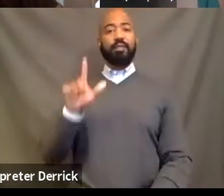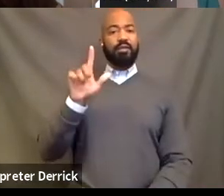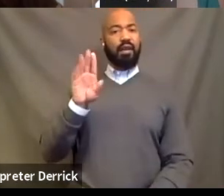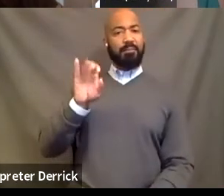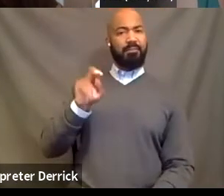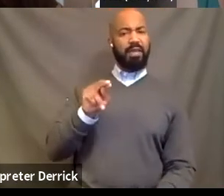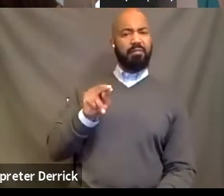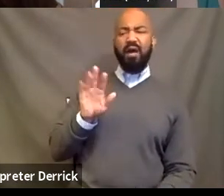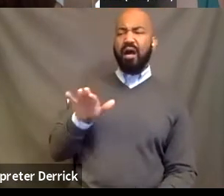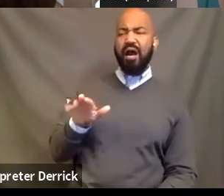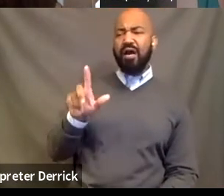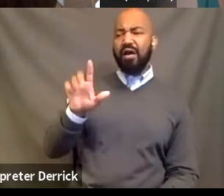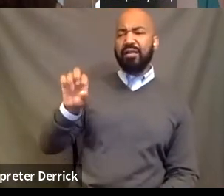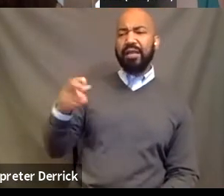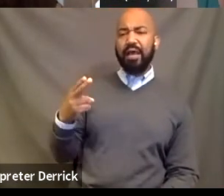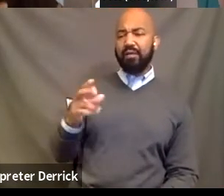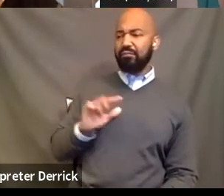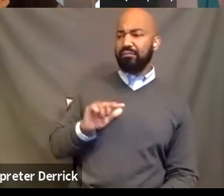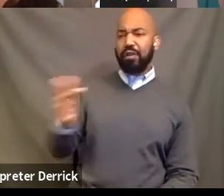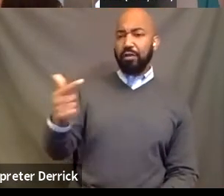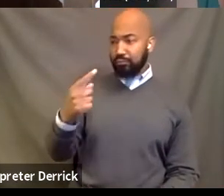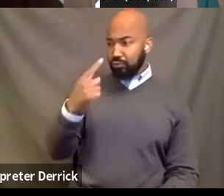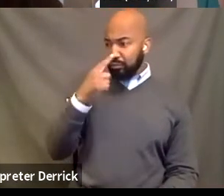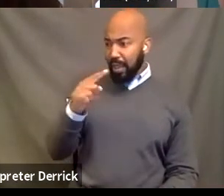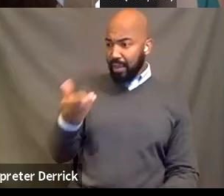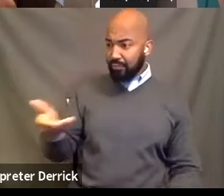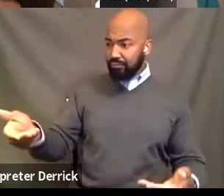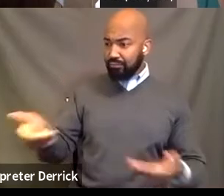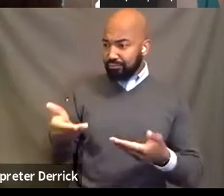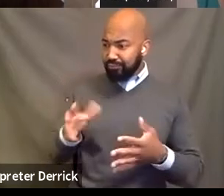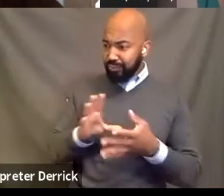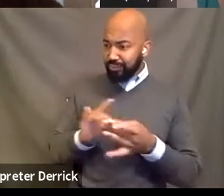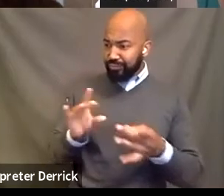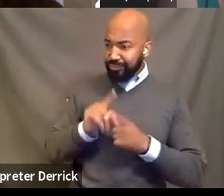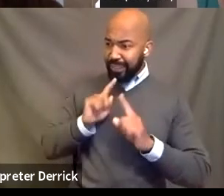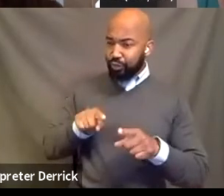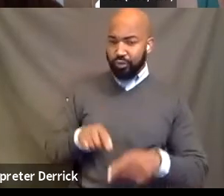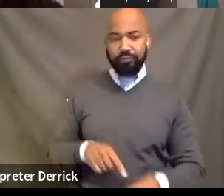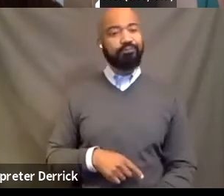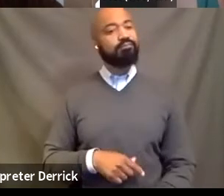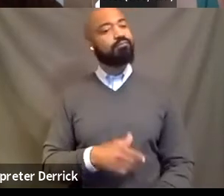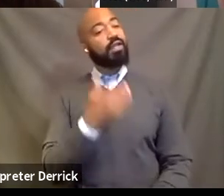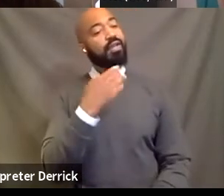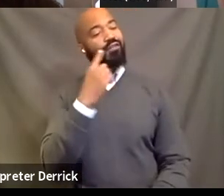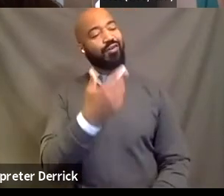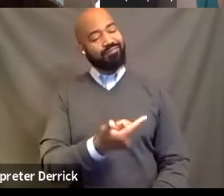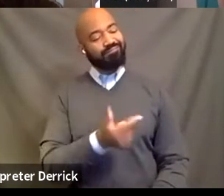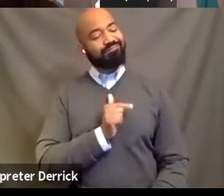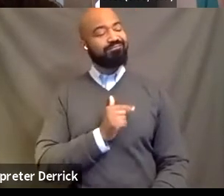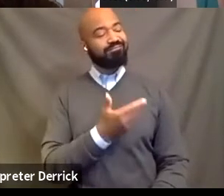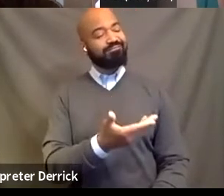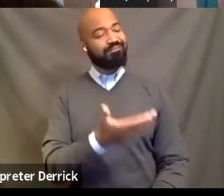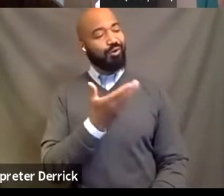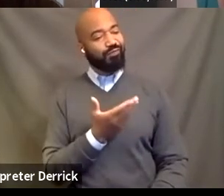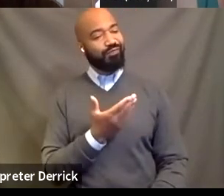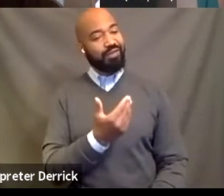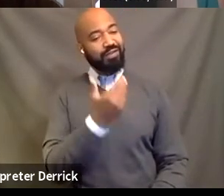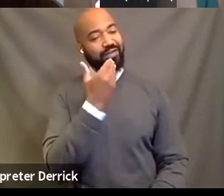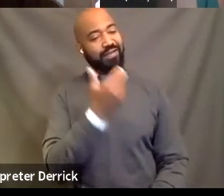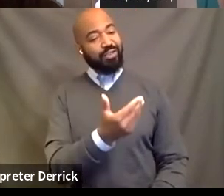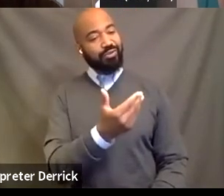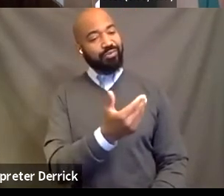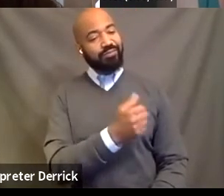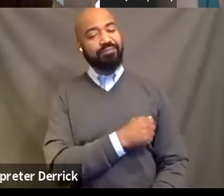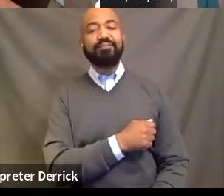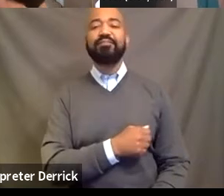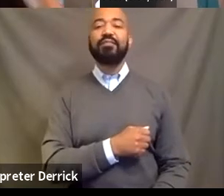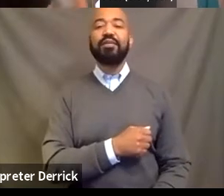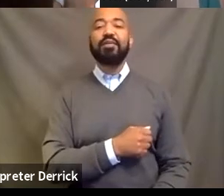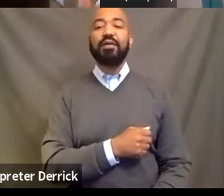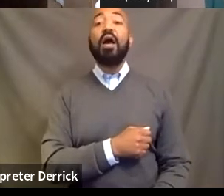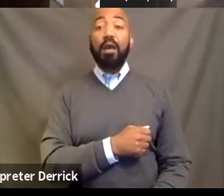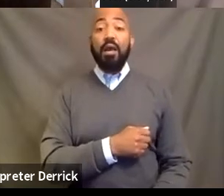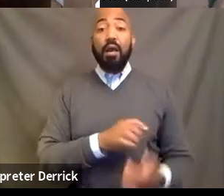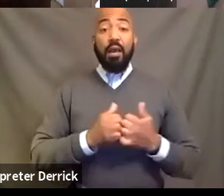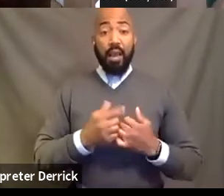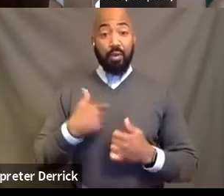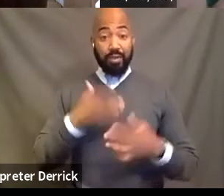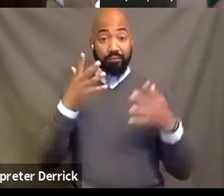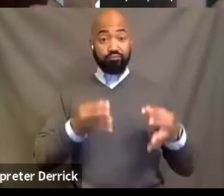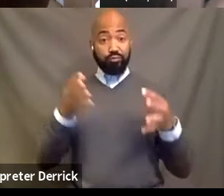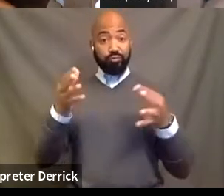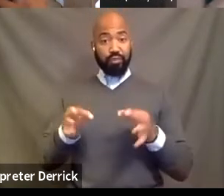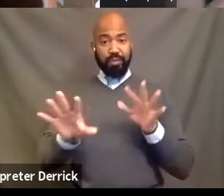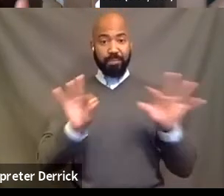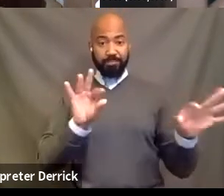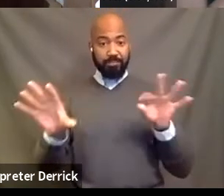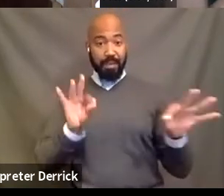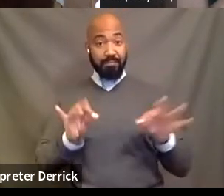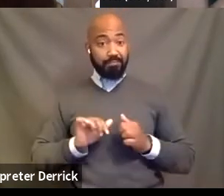Leah (she/her): I mean given everything we've said under this umbrella of being united and abolition and dismantling oppressive systems and healing from trauma and imagining new features, together, we wanted to make something beautiful and something fun.